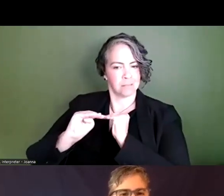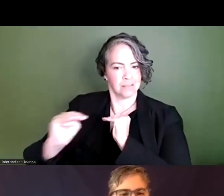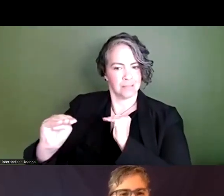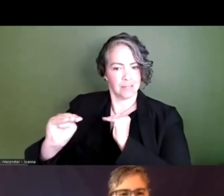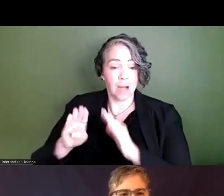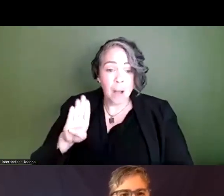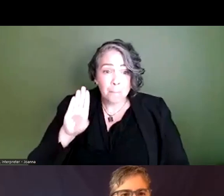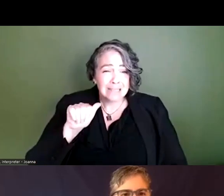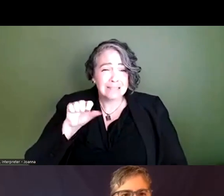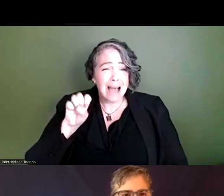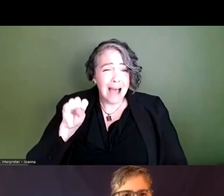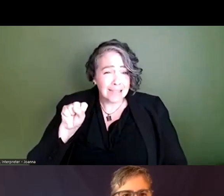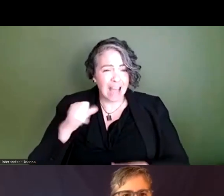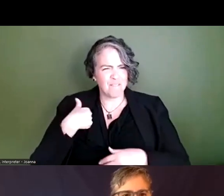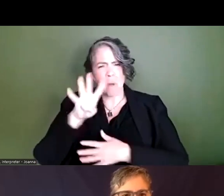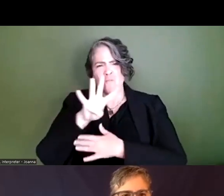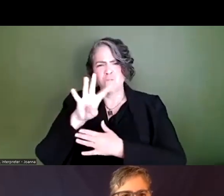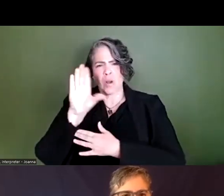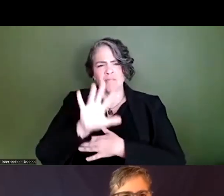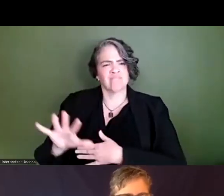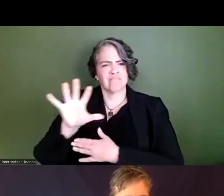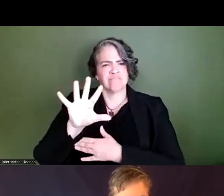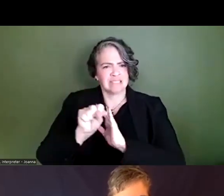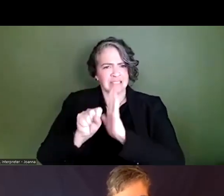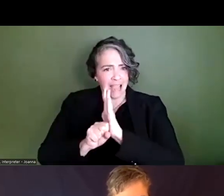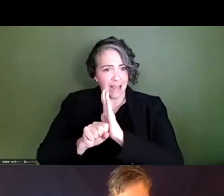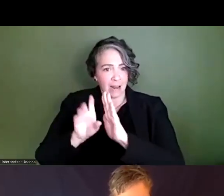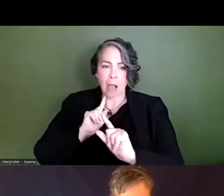like almost 40 of them around the state. I also have, you know, still have my membership at the